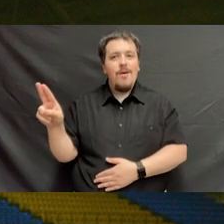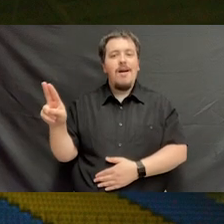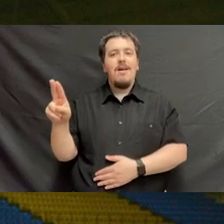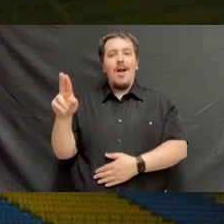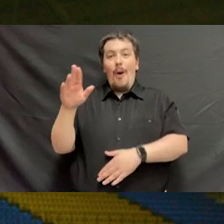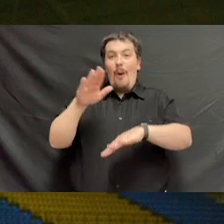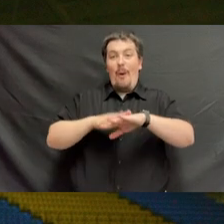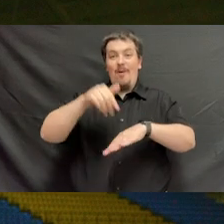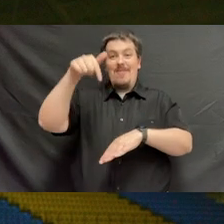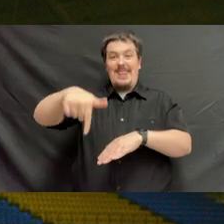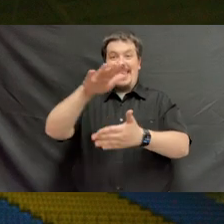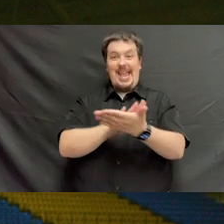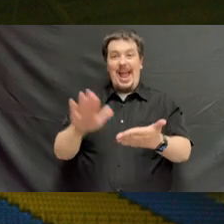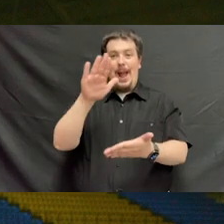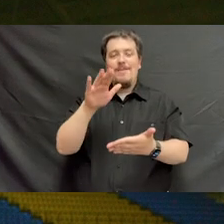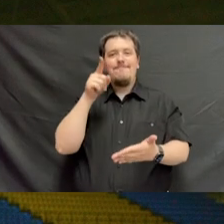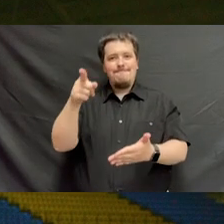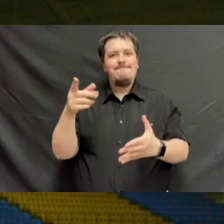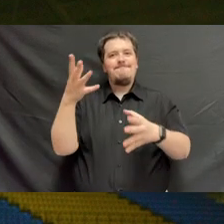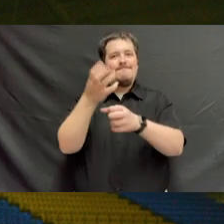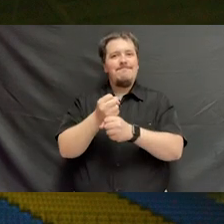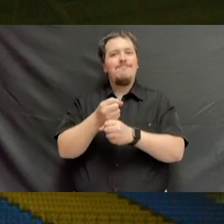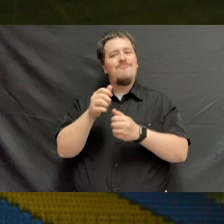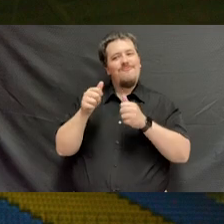and it was on this campus that he pursued his love of theater.